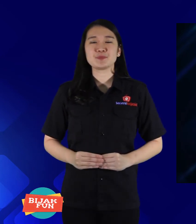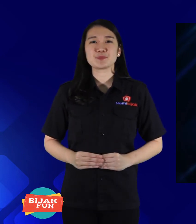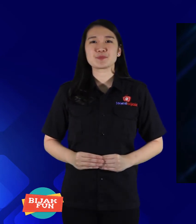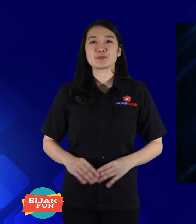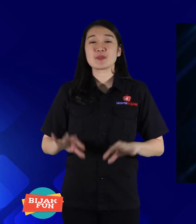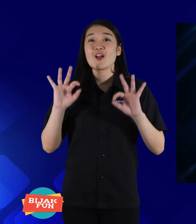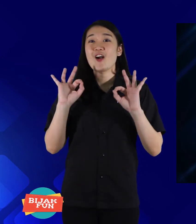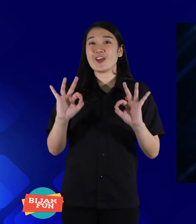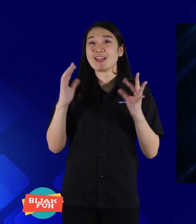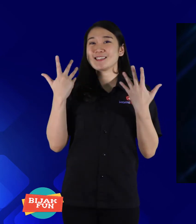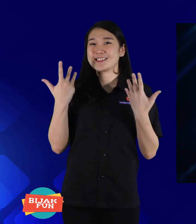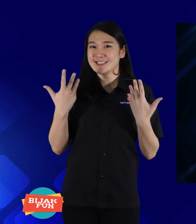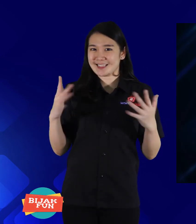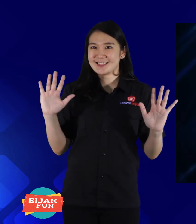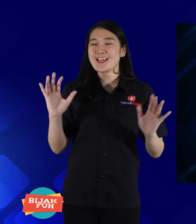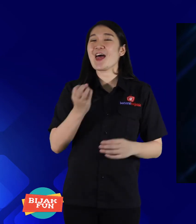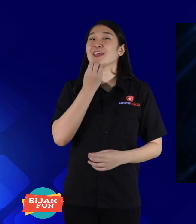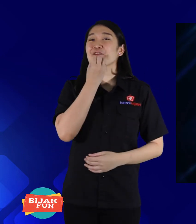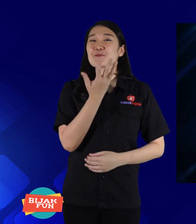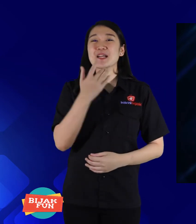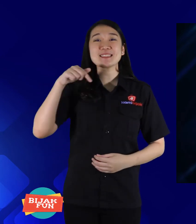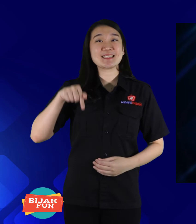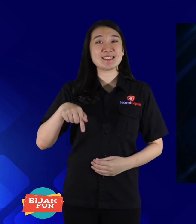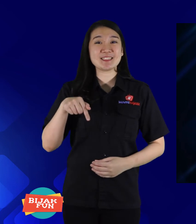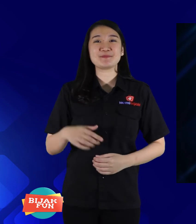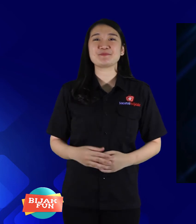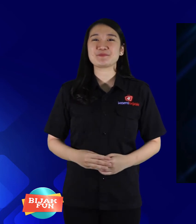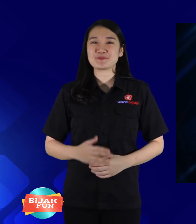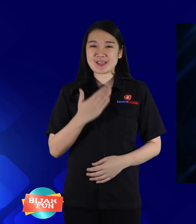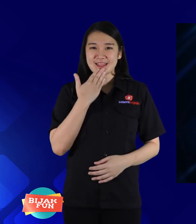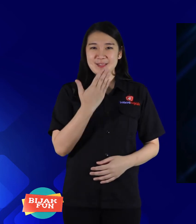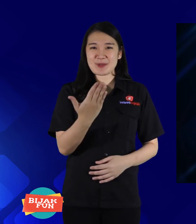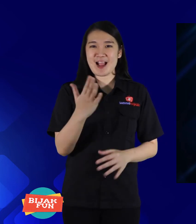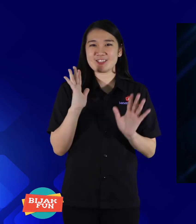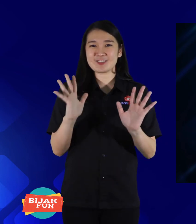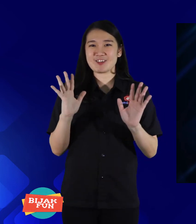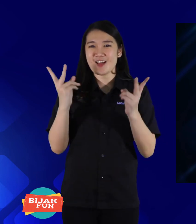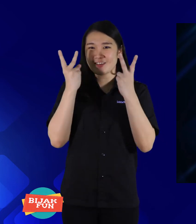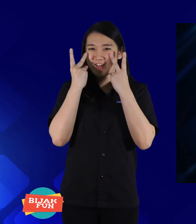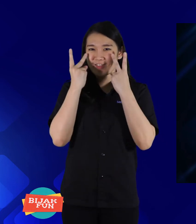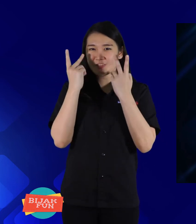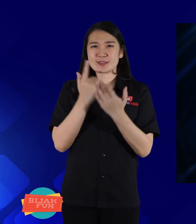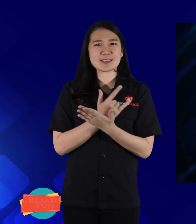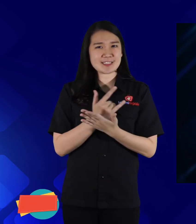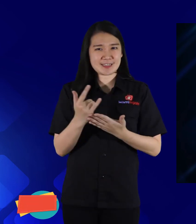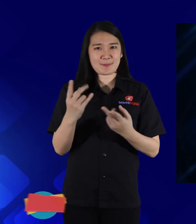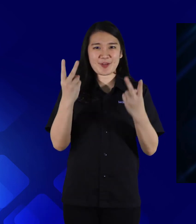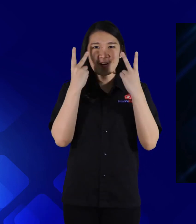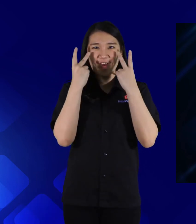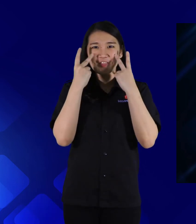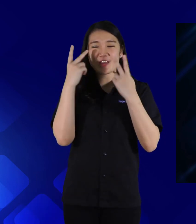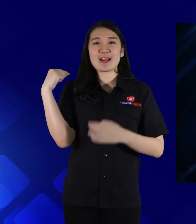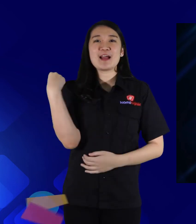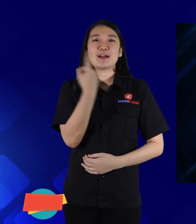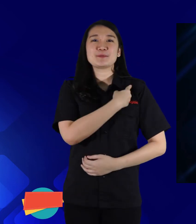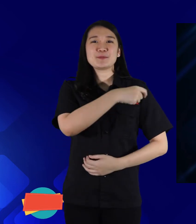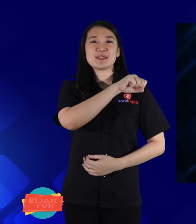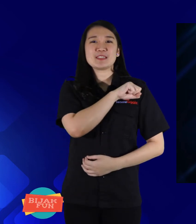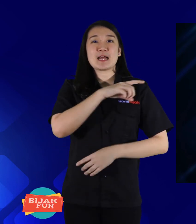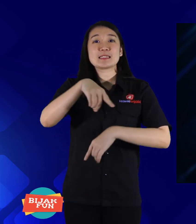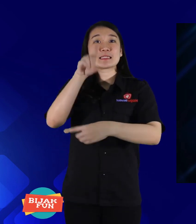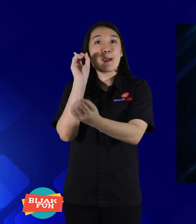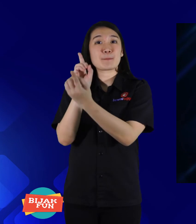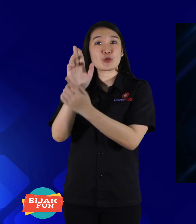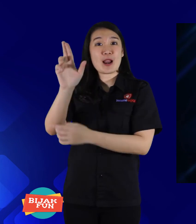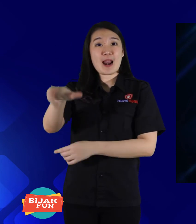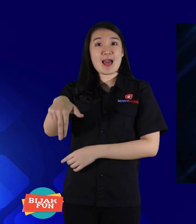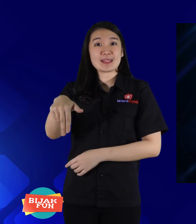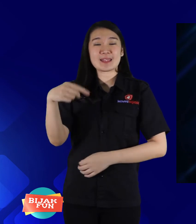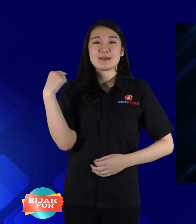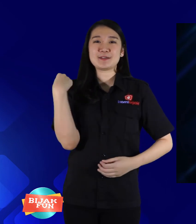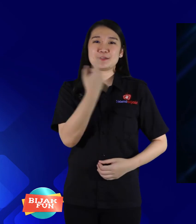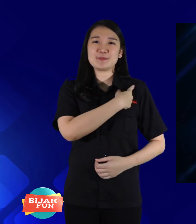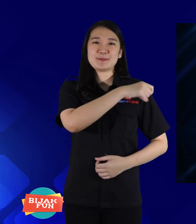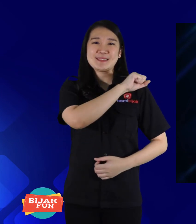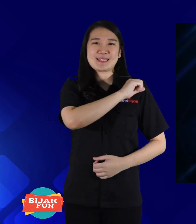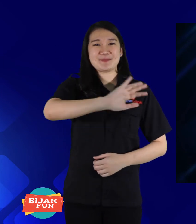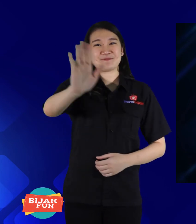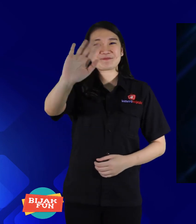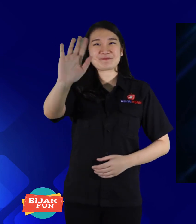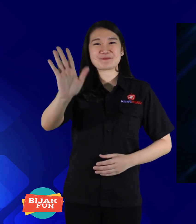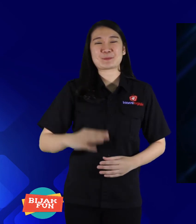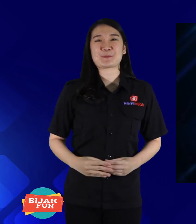Okay finished this information, thank you for watching Entertainment content. Keep watching KamiBijak, until we meet again, bye!